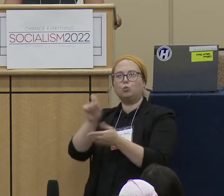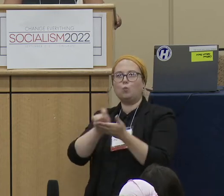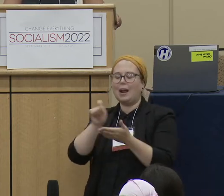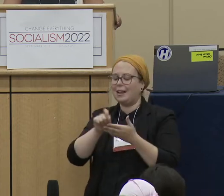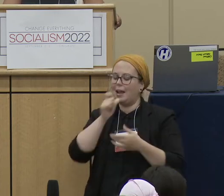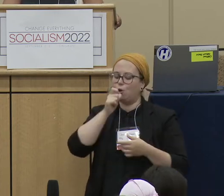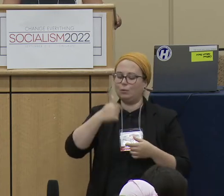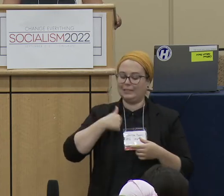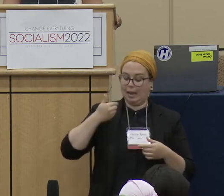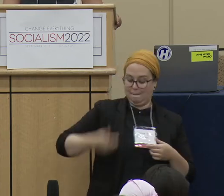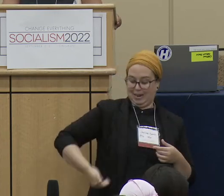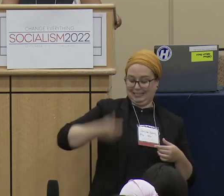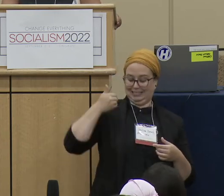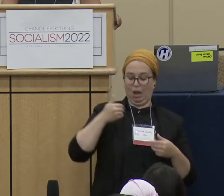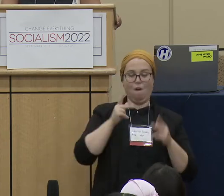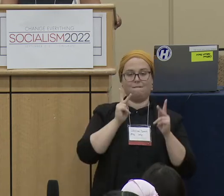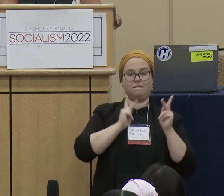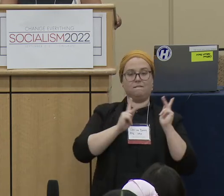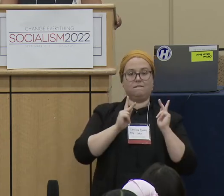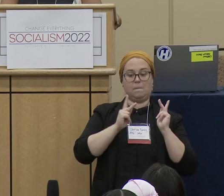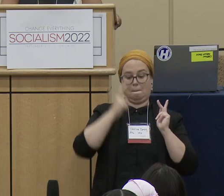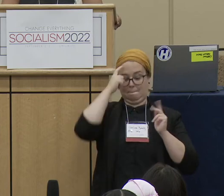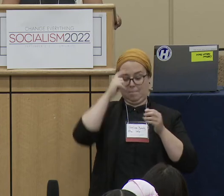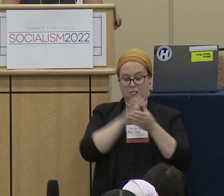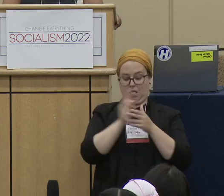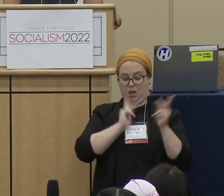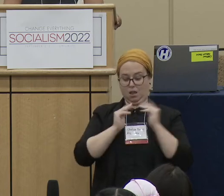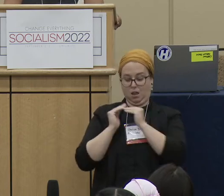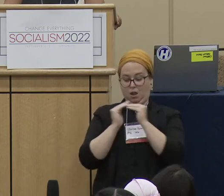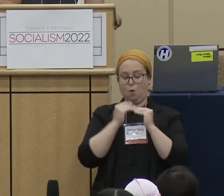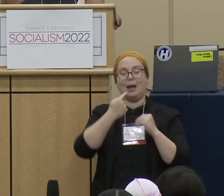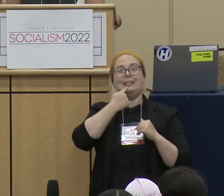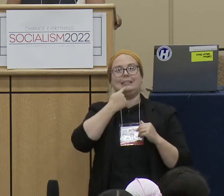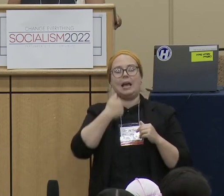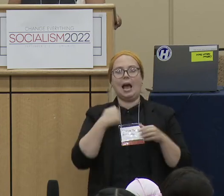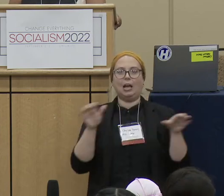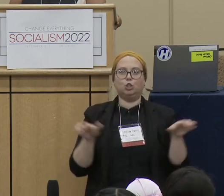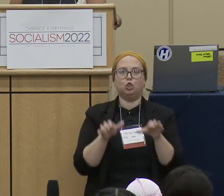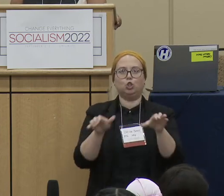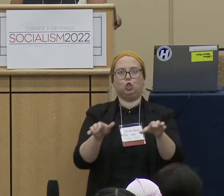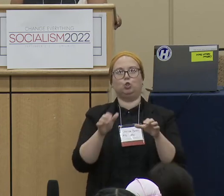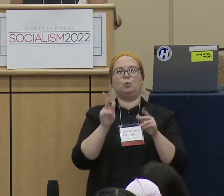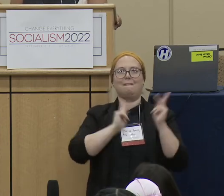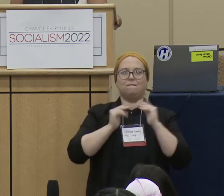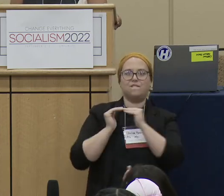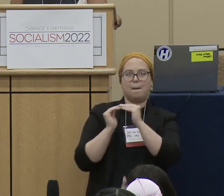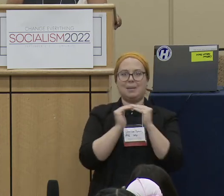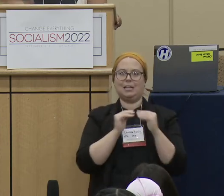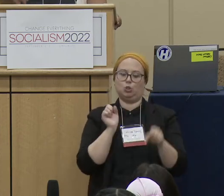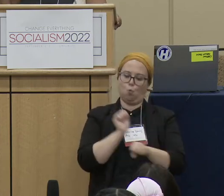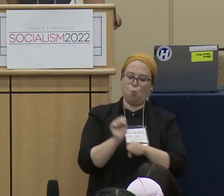Bell Hooks' writings , she said I don't say I am a feminist , I say I do feminist work. What does it mean to do feminist